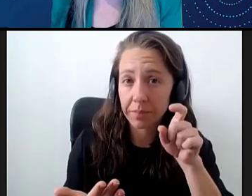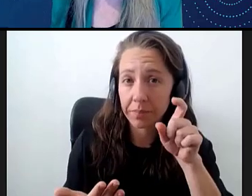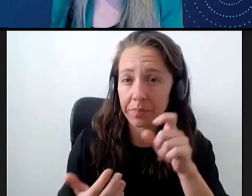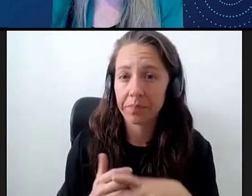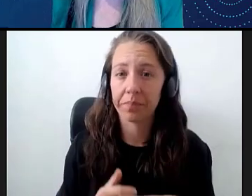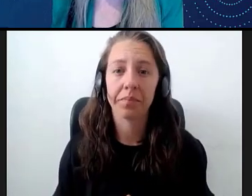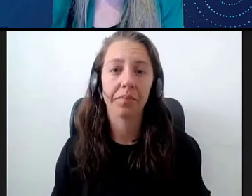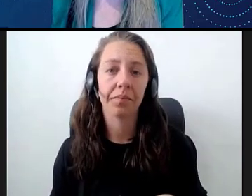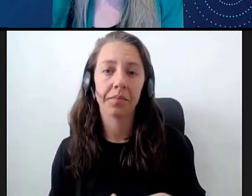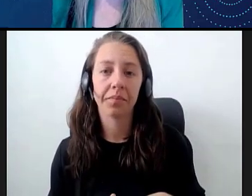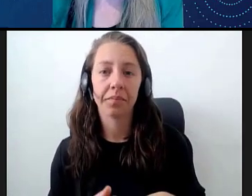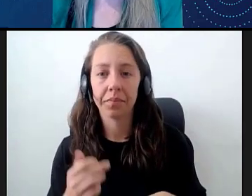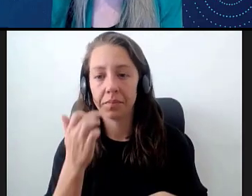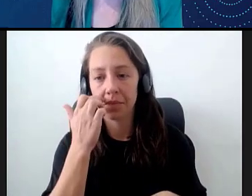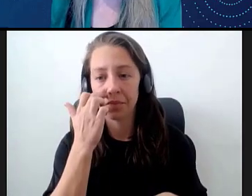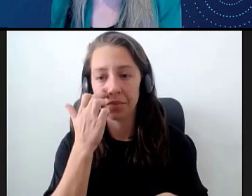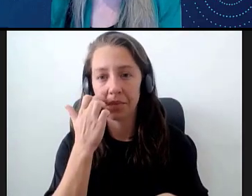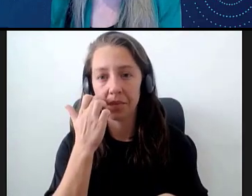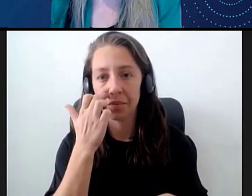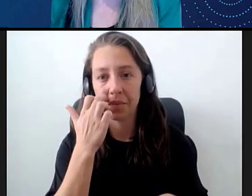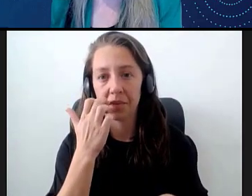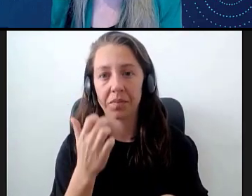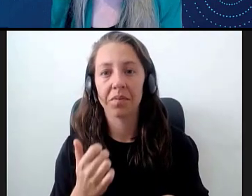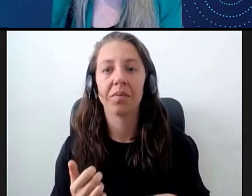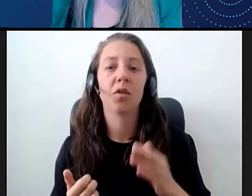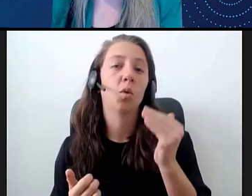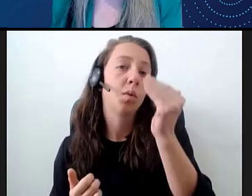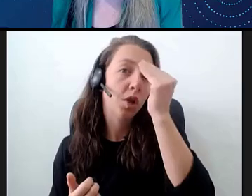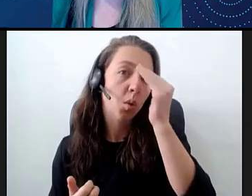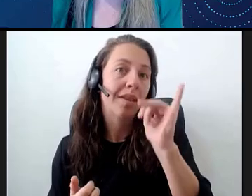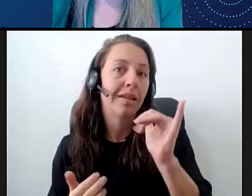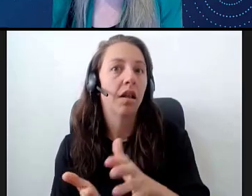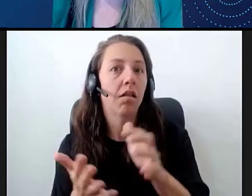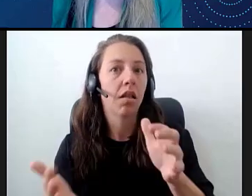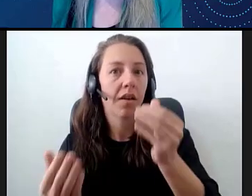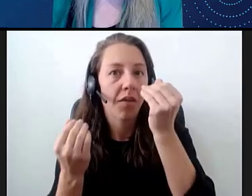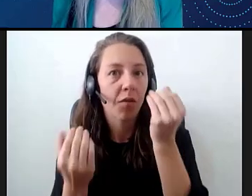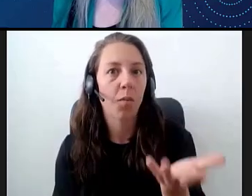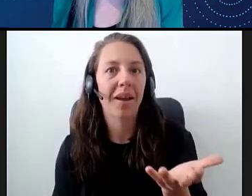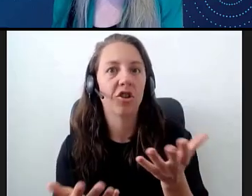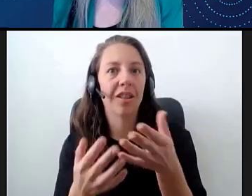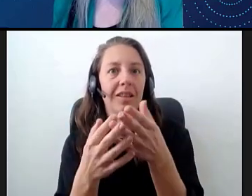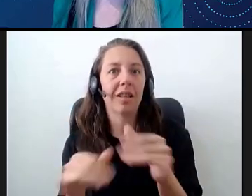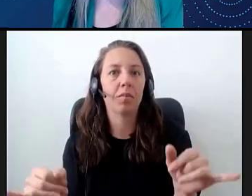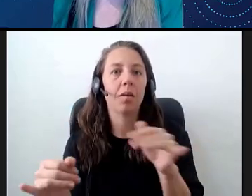Megan Columbus Yeah. We know this is a lot at once, and we're committed to providing the community